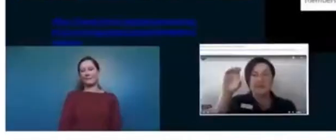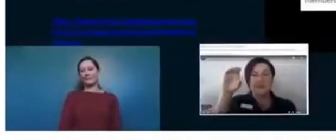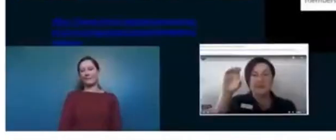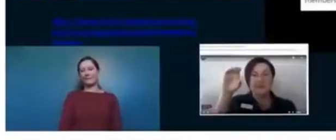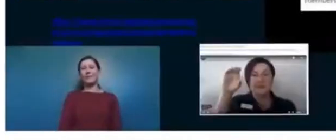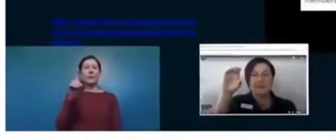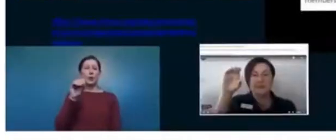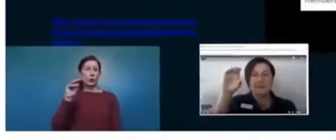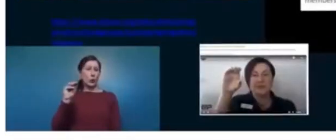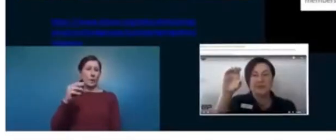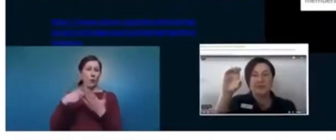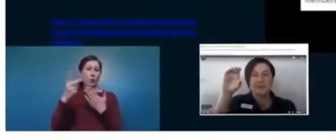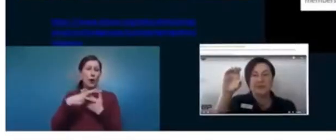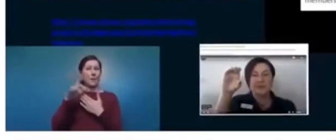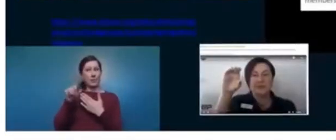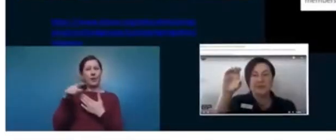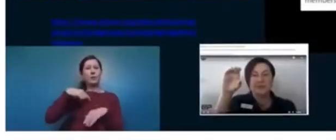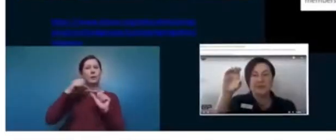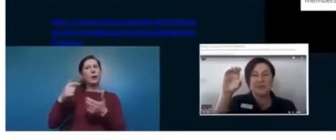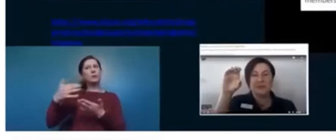With the zooms programs we're able to collect some data,